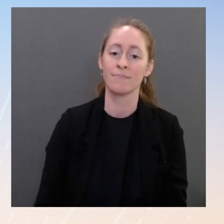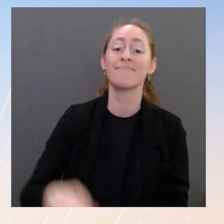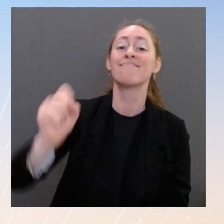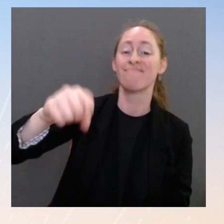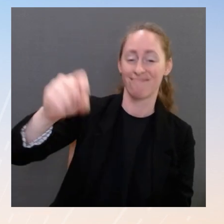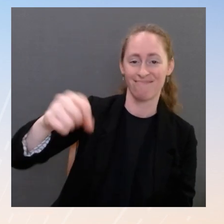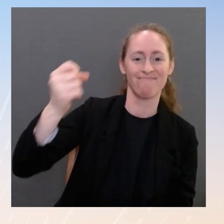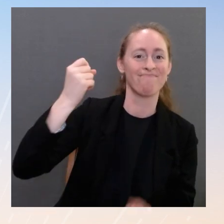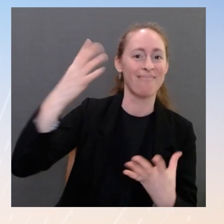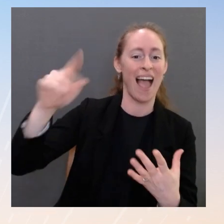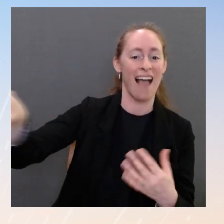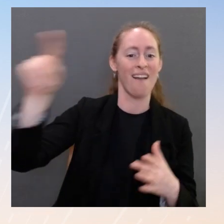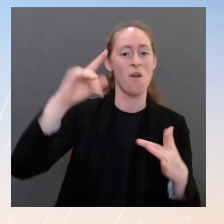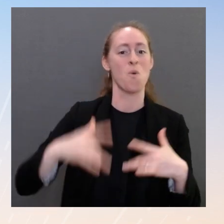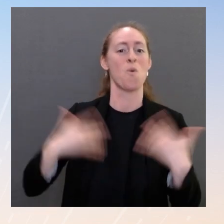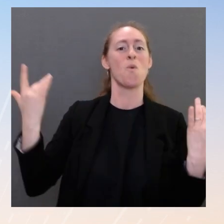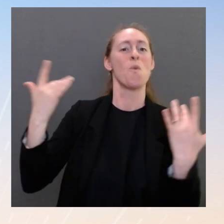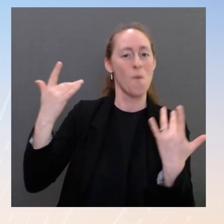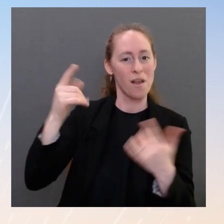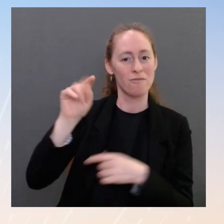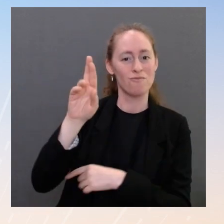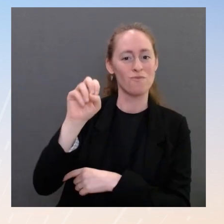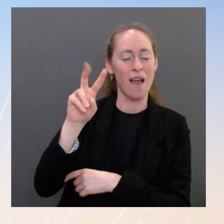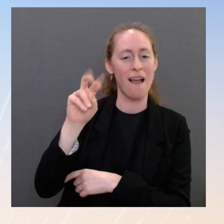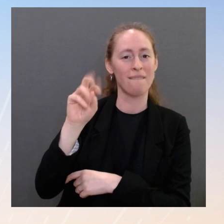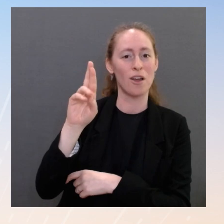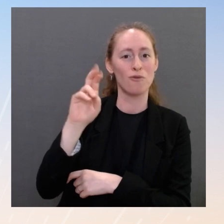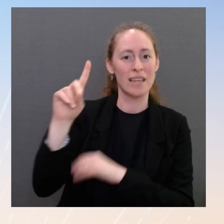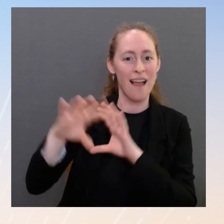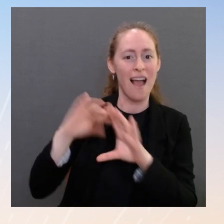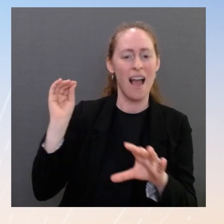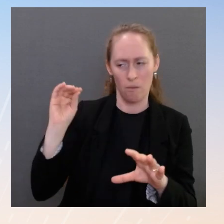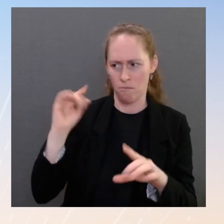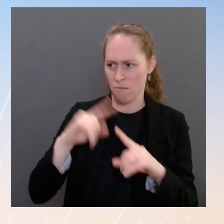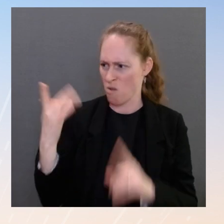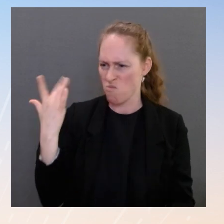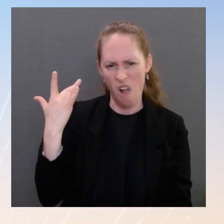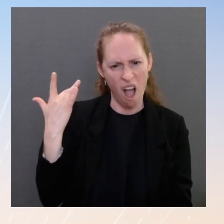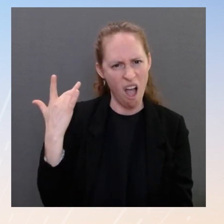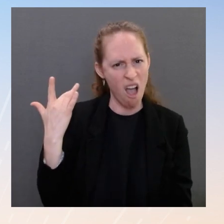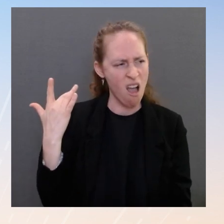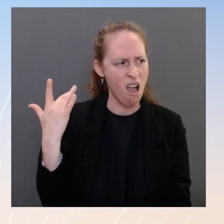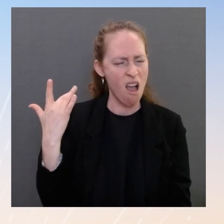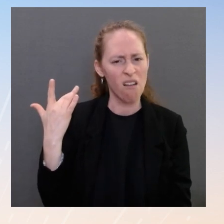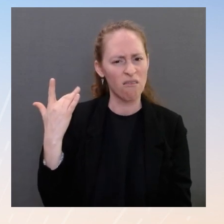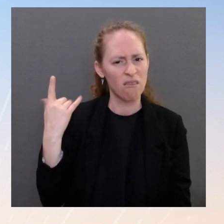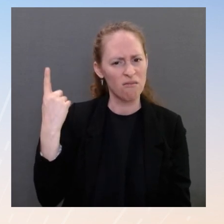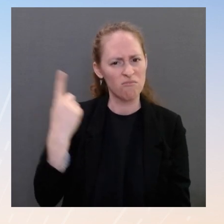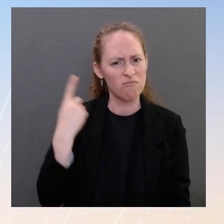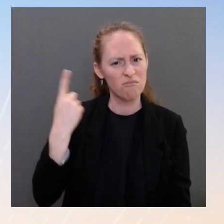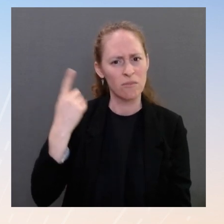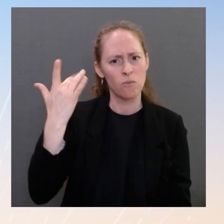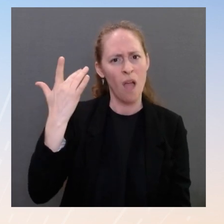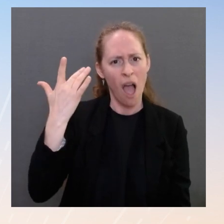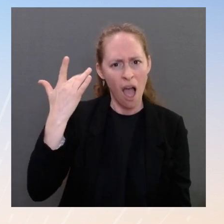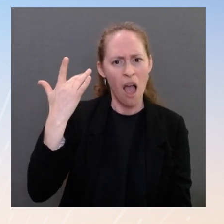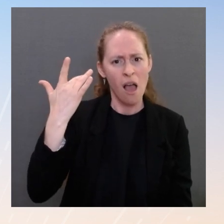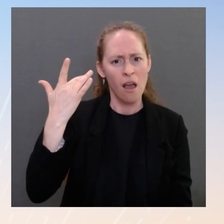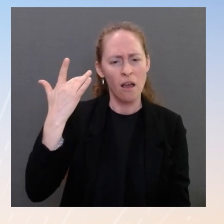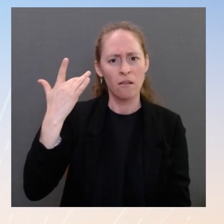but have some questions about why Paul Whelan, who's been detained in Russia longer than Trevor Reed,